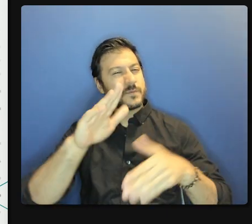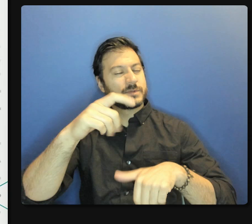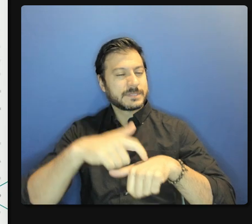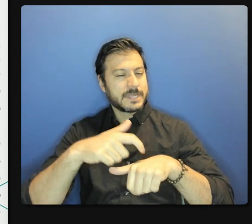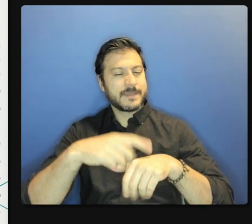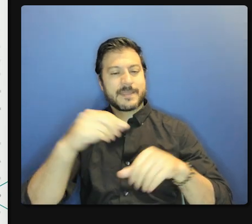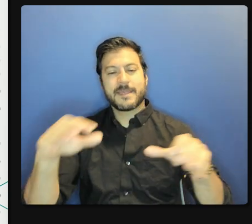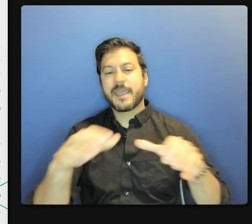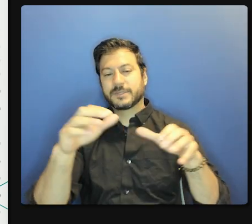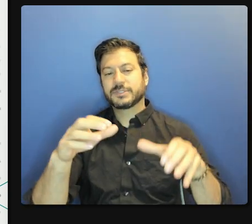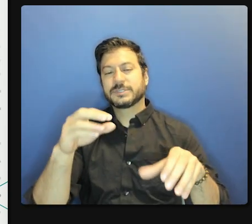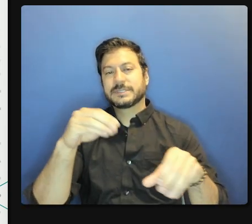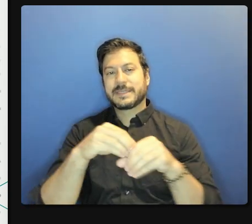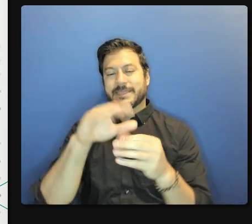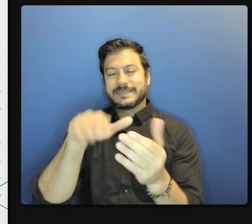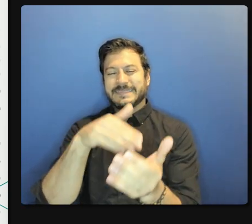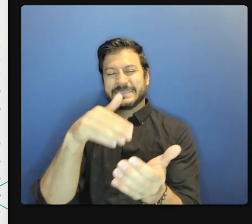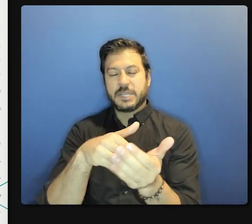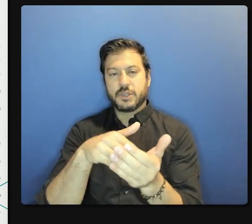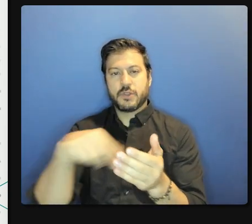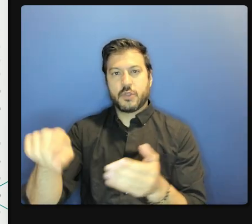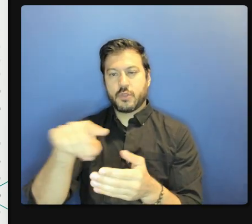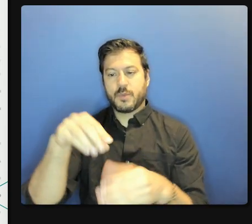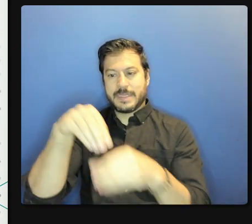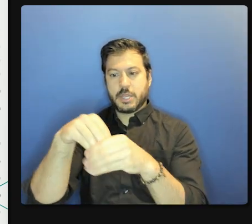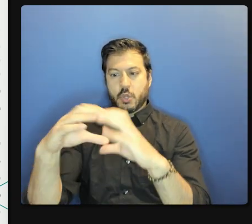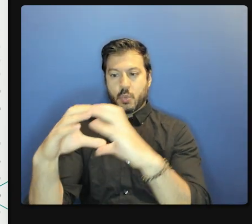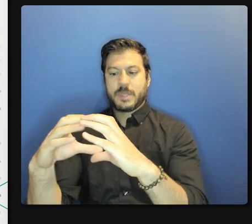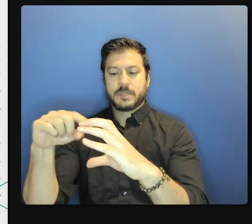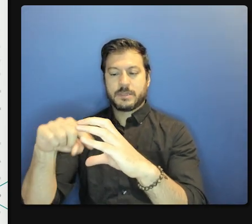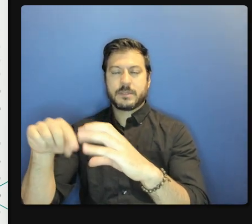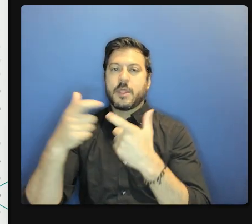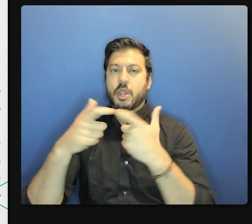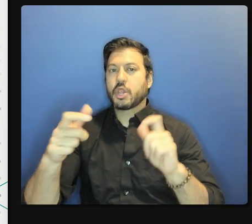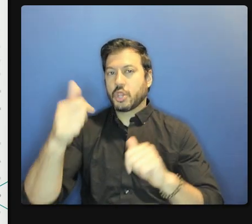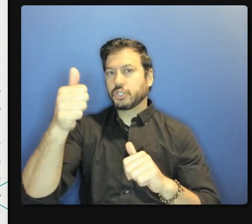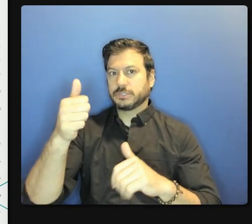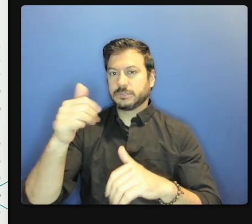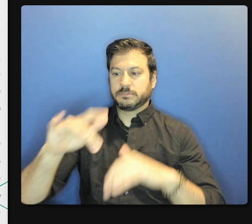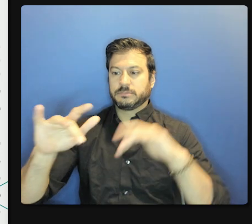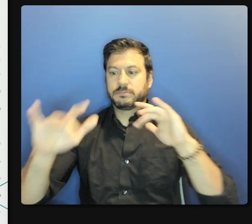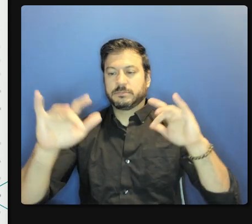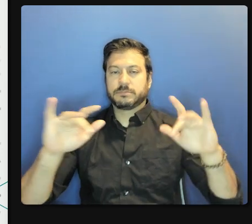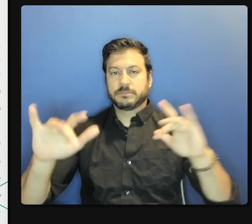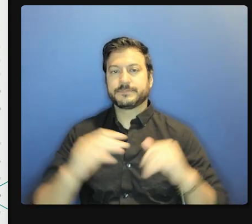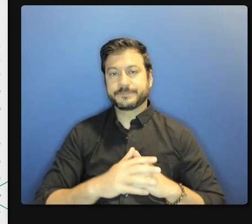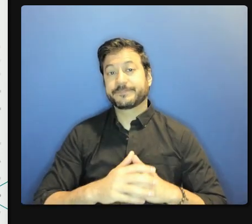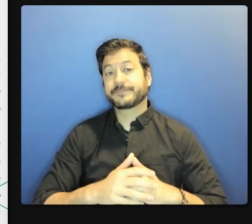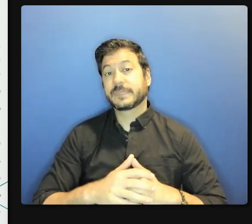when you focus your primary actions in the center of the inner wheels as they're the largest and easiest to hit.